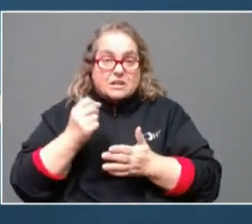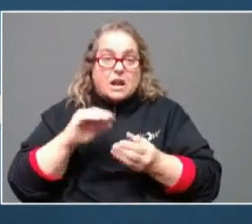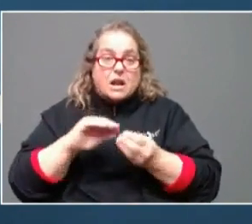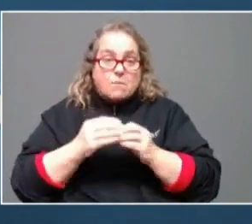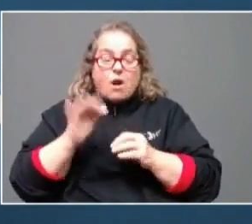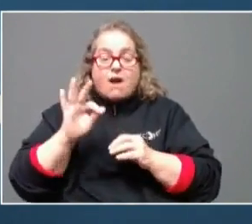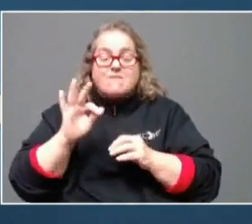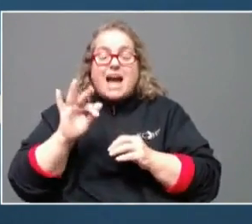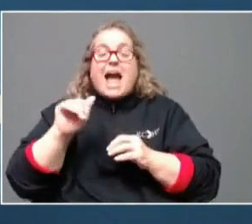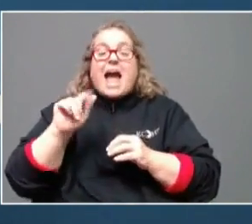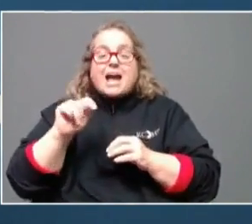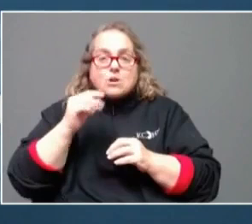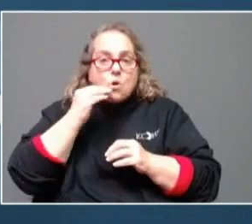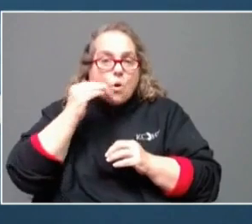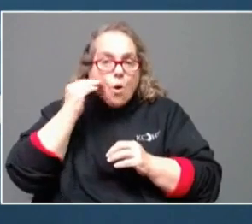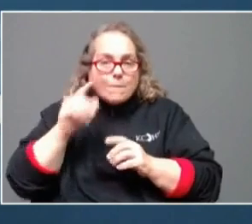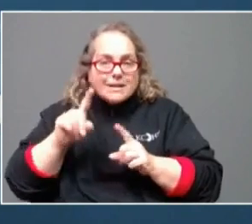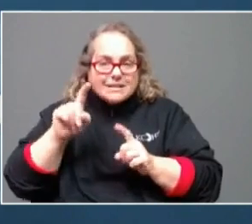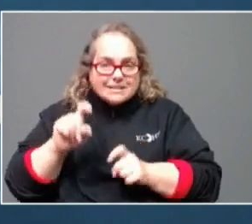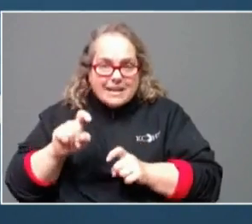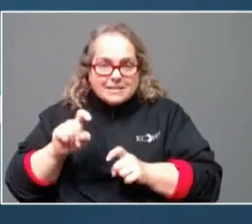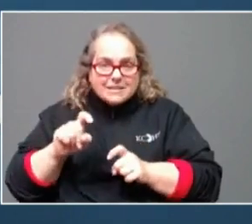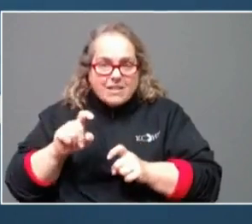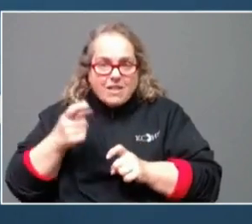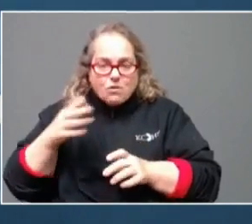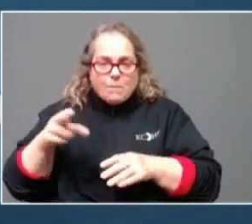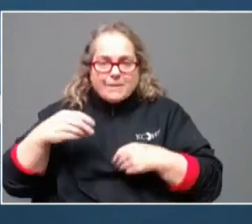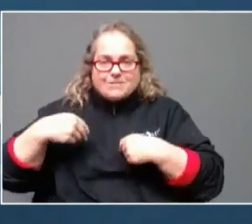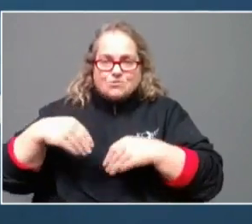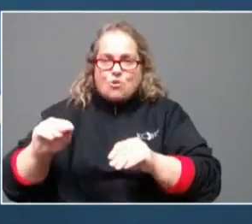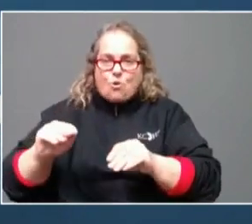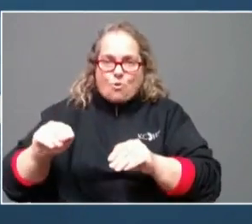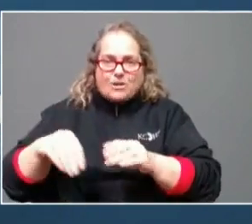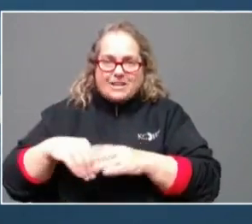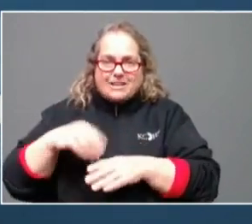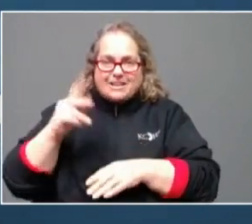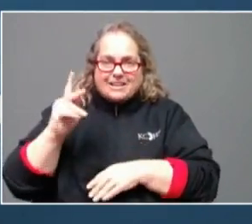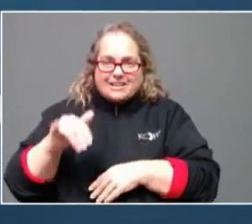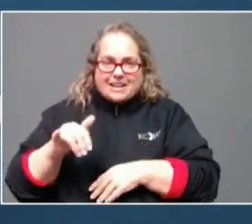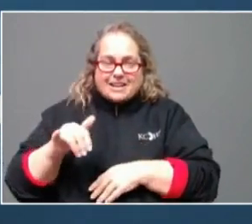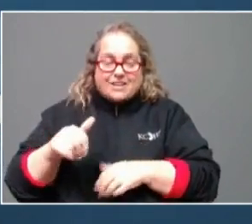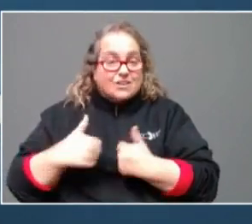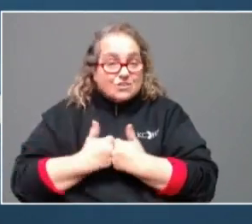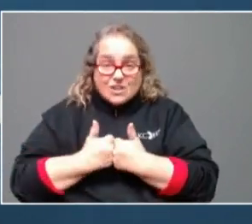that that have been sold in Kentucky. The challenge there though would be